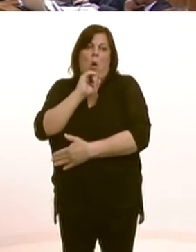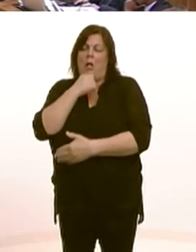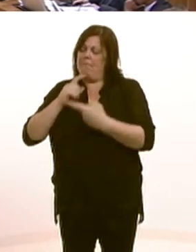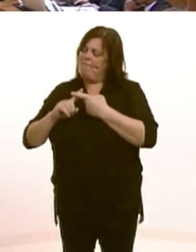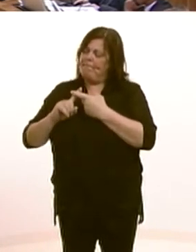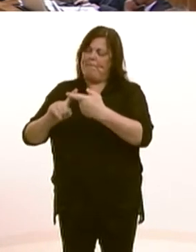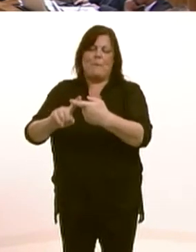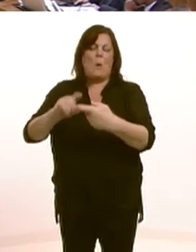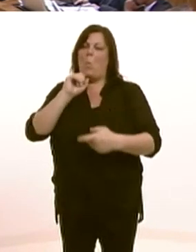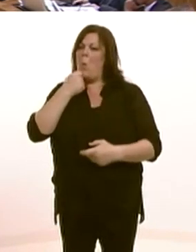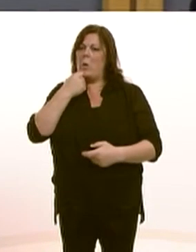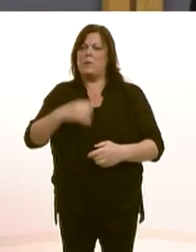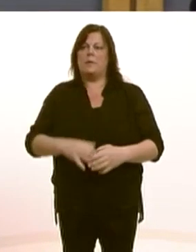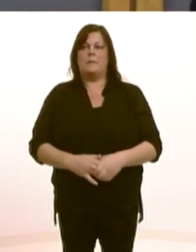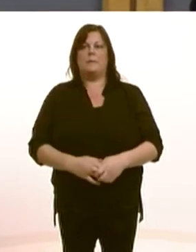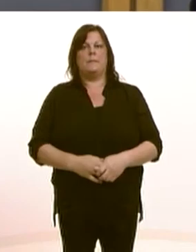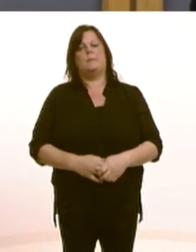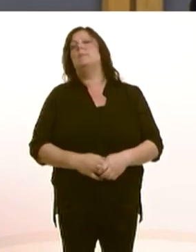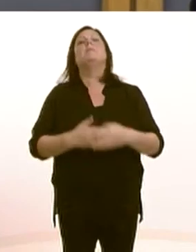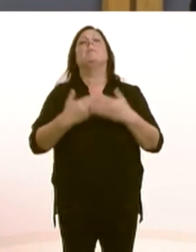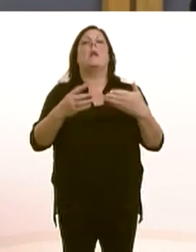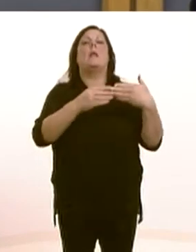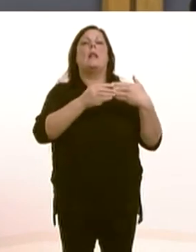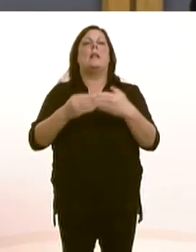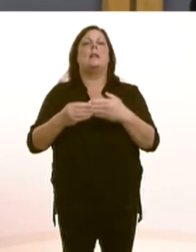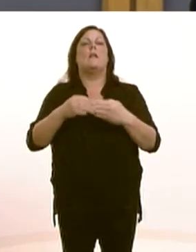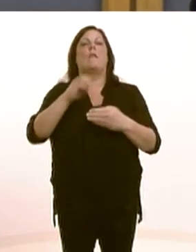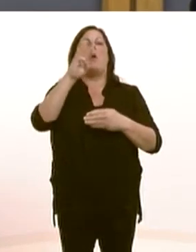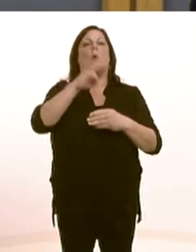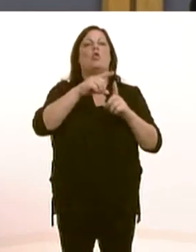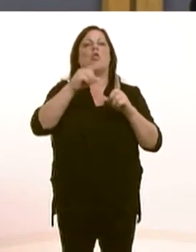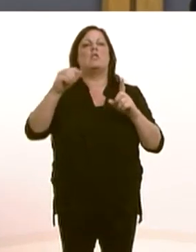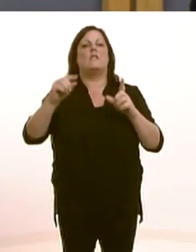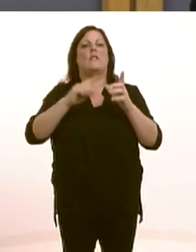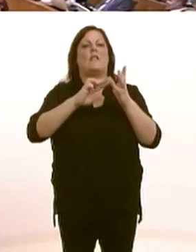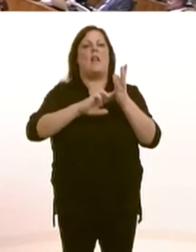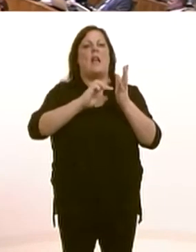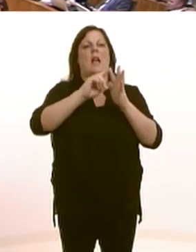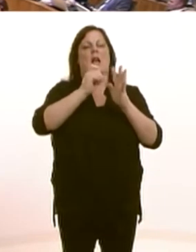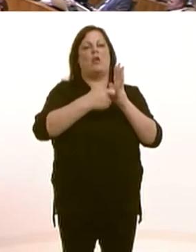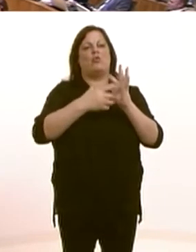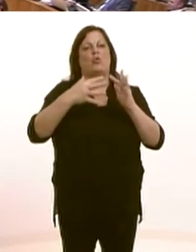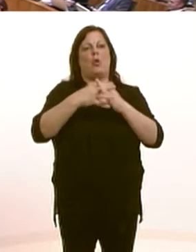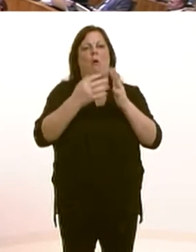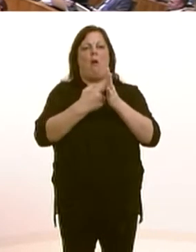Y Llywydd / The Presiding Officer: Arweinydd y Ceidwadwyr Cymreig, Andrew R.T. Davies. Andrew R.T. Davies: Thank you, Presiding Officer.